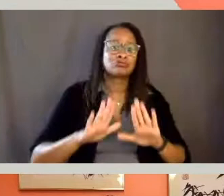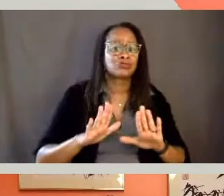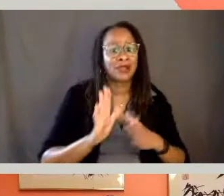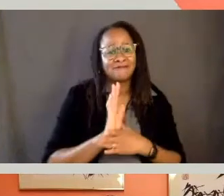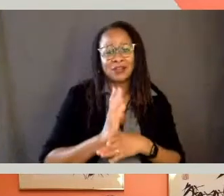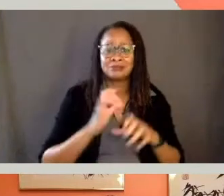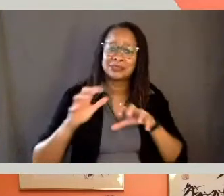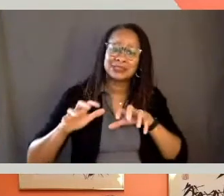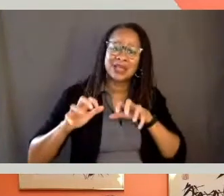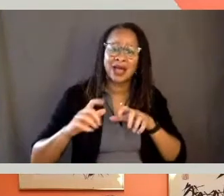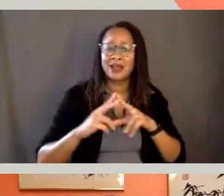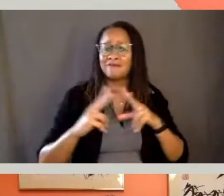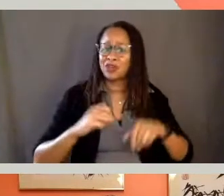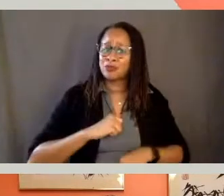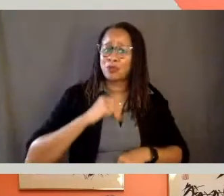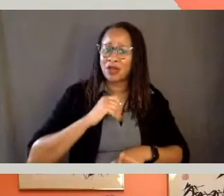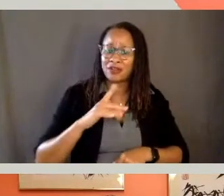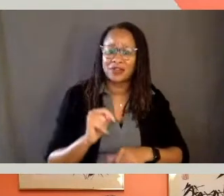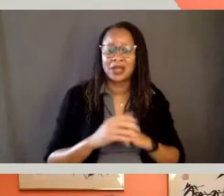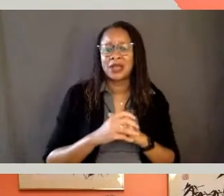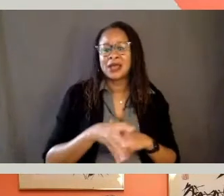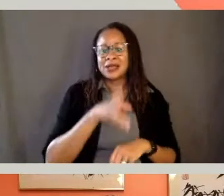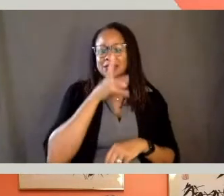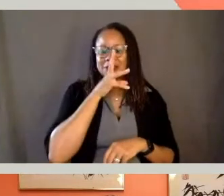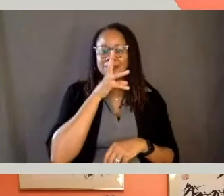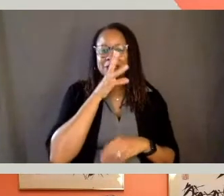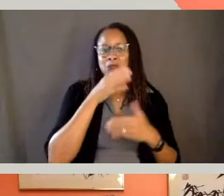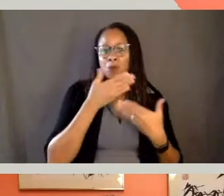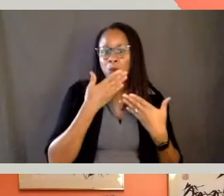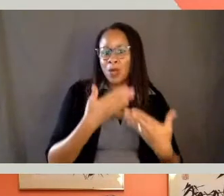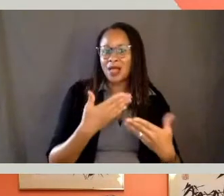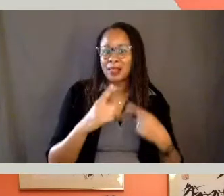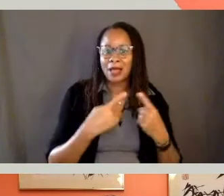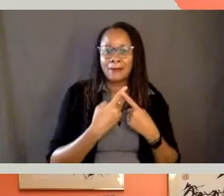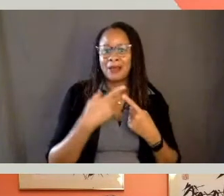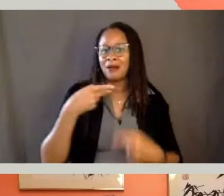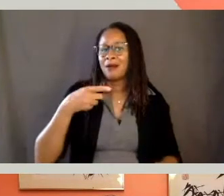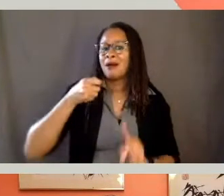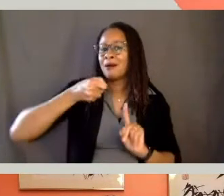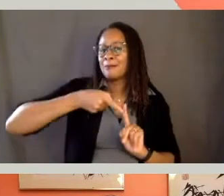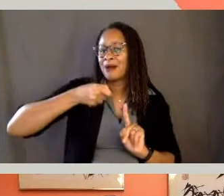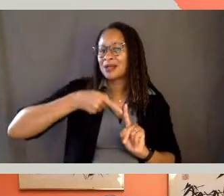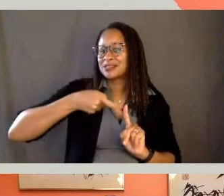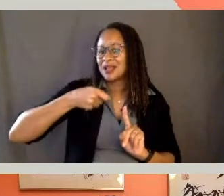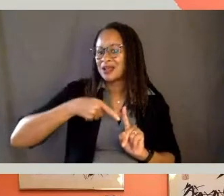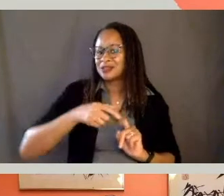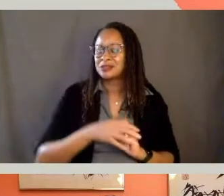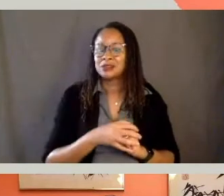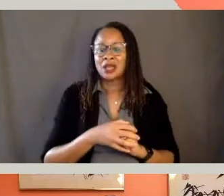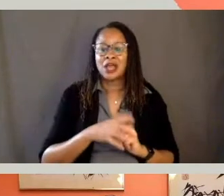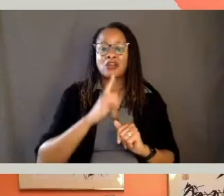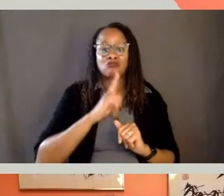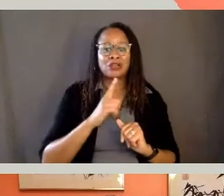I'm really proud of, it speaks well about Pakistan, it really humanizes people.